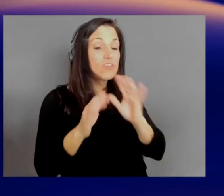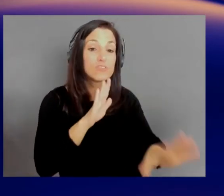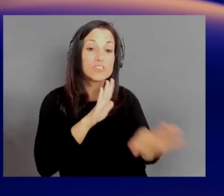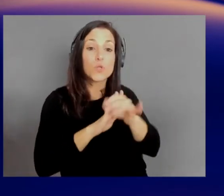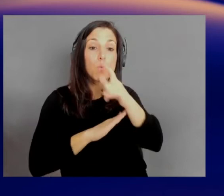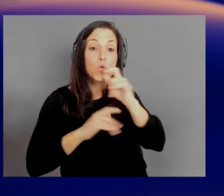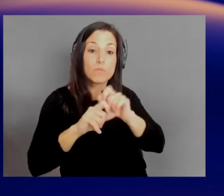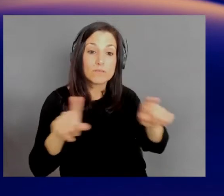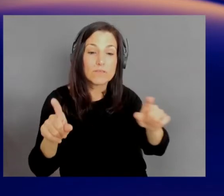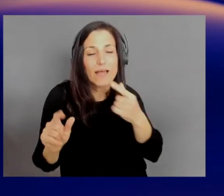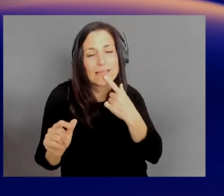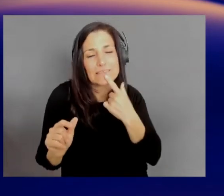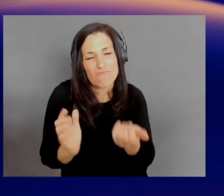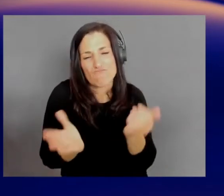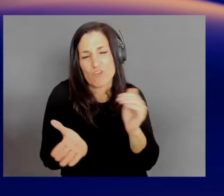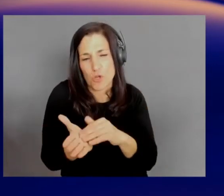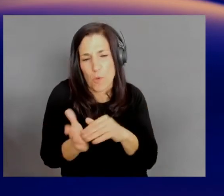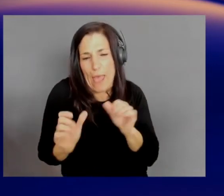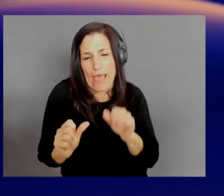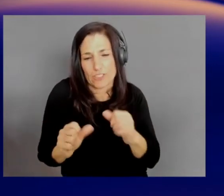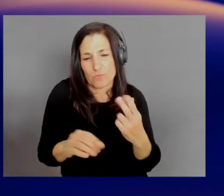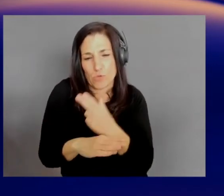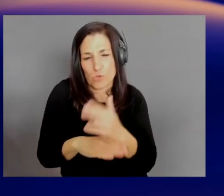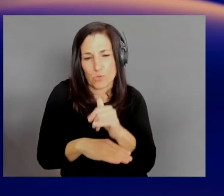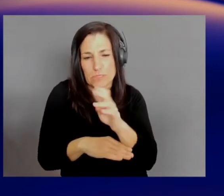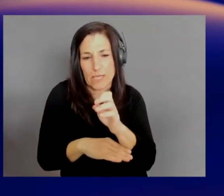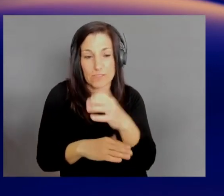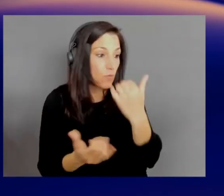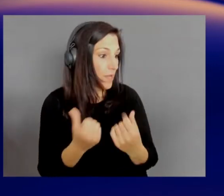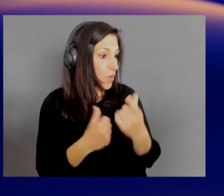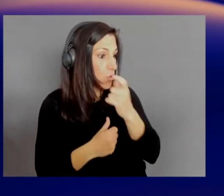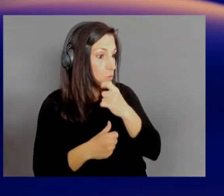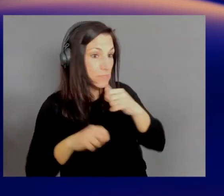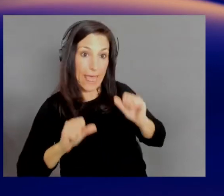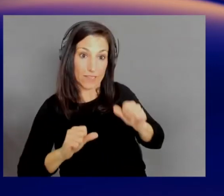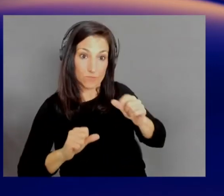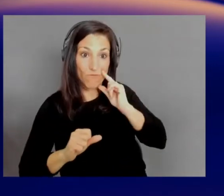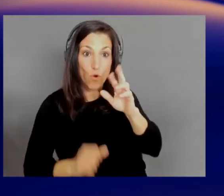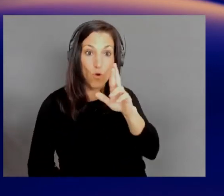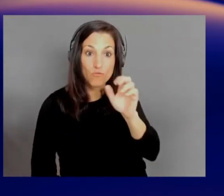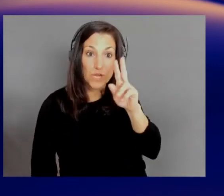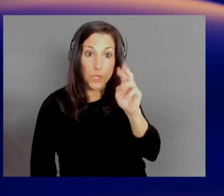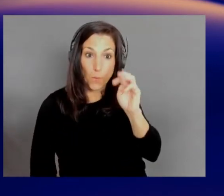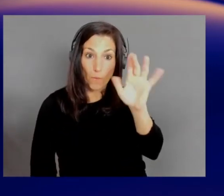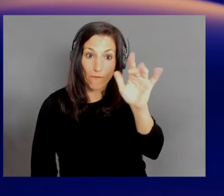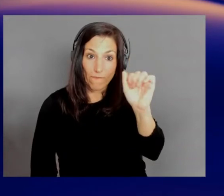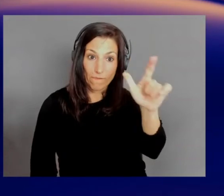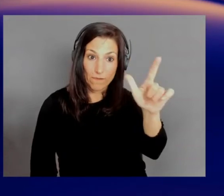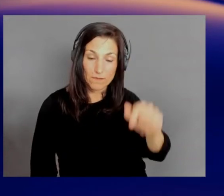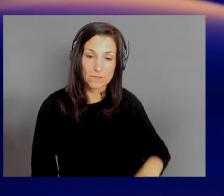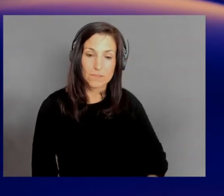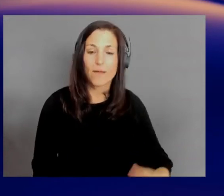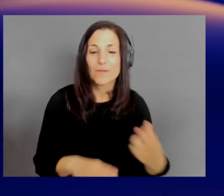So I'm gonna identify everybody who's eligible for renewal. I'll choose my email template. So this is effectively what we're going to send.